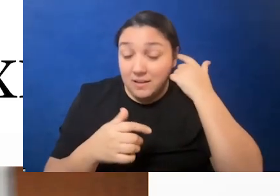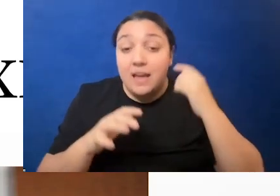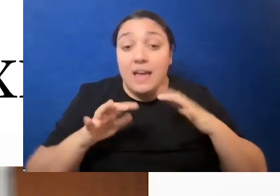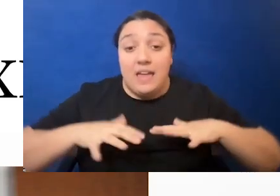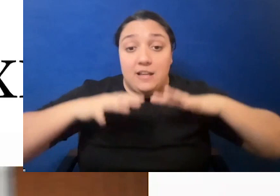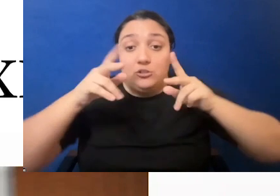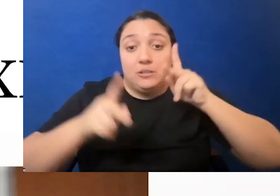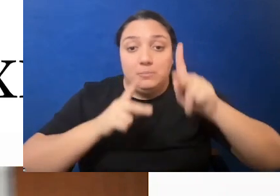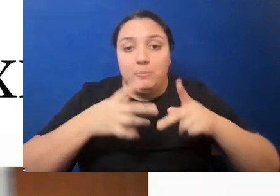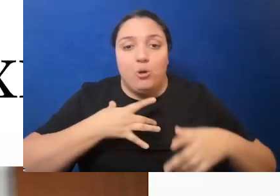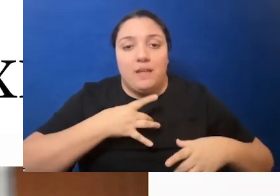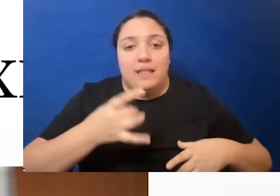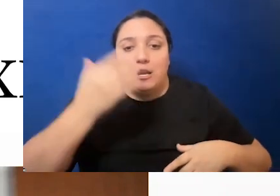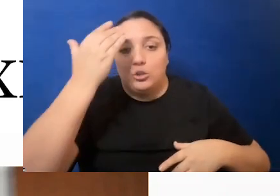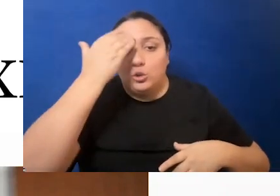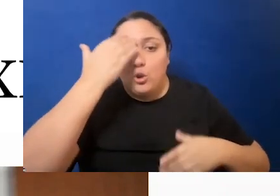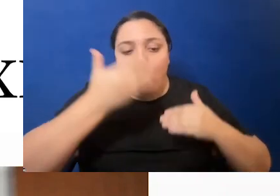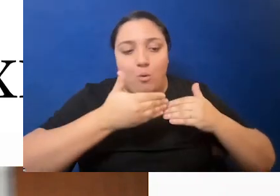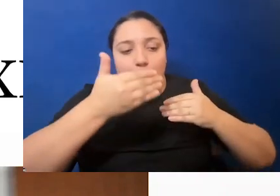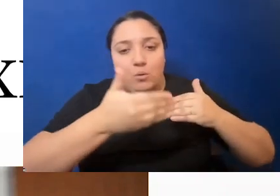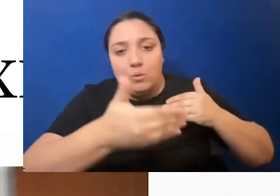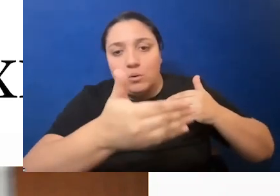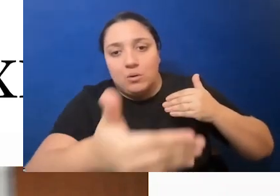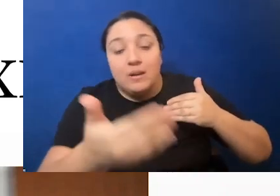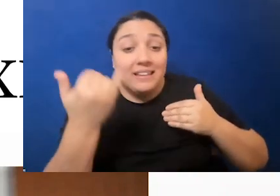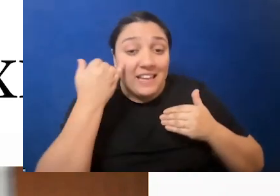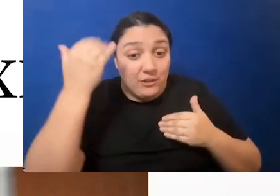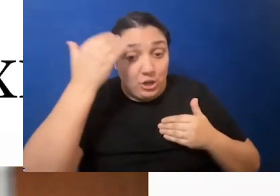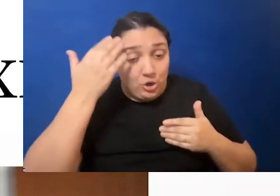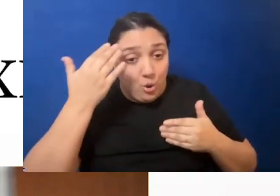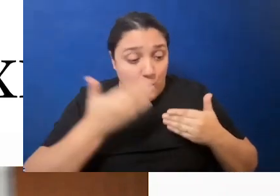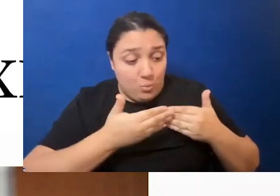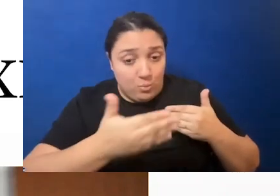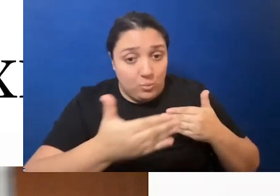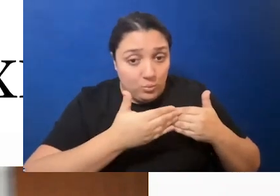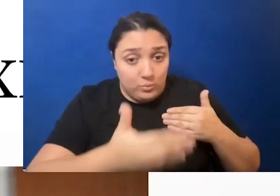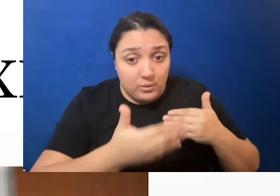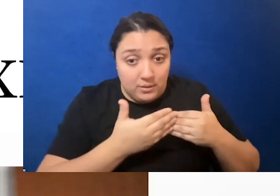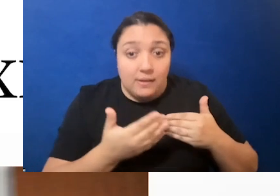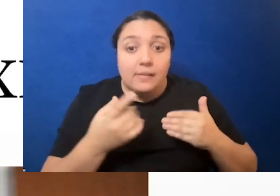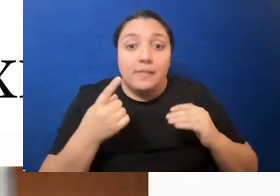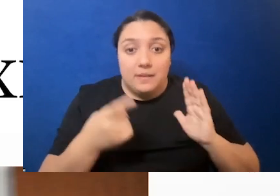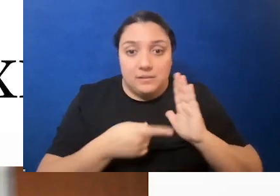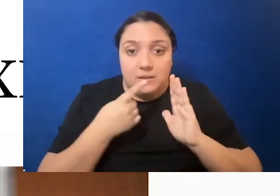ANXIOUS PEOPLE LIKE TO KNOW WHAT EXPECT. THEY CAN SOMETIMES PULL THE